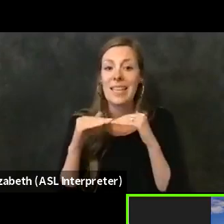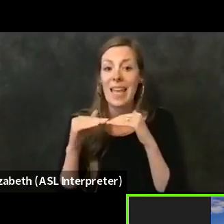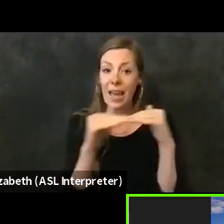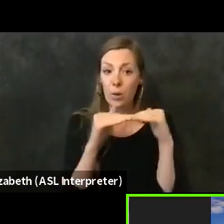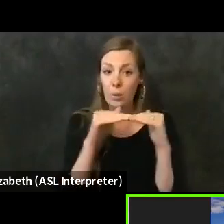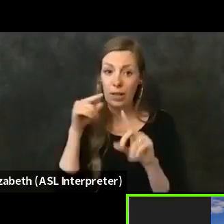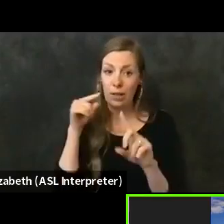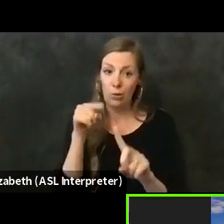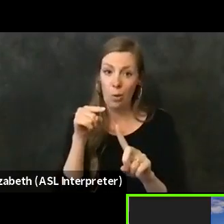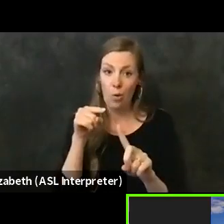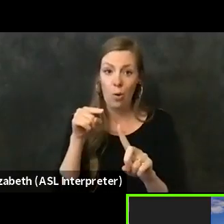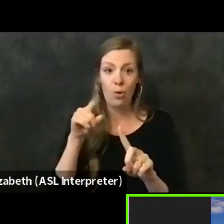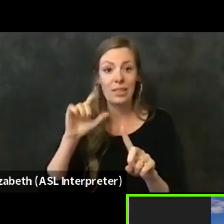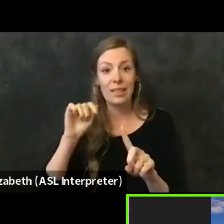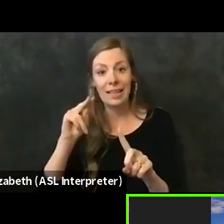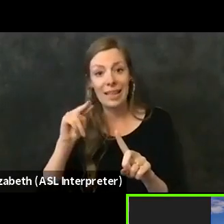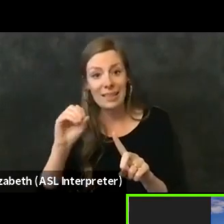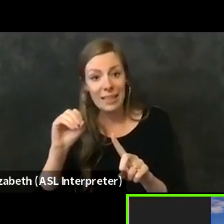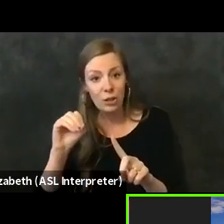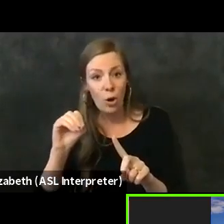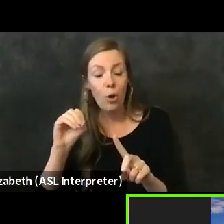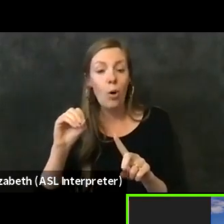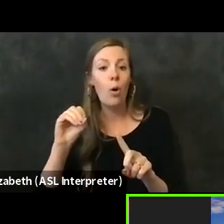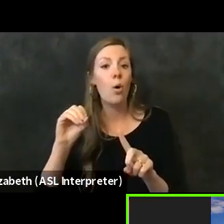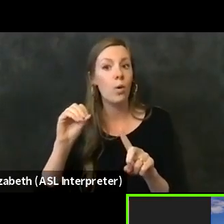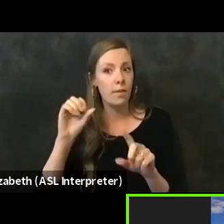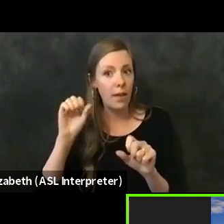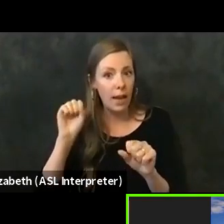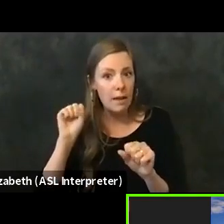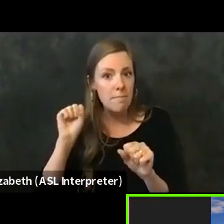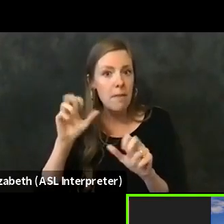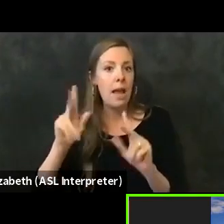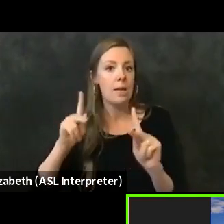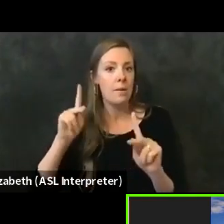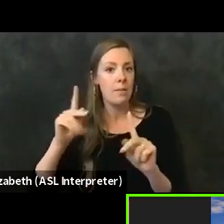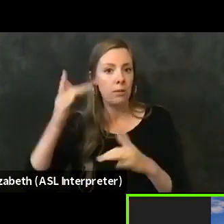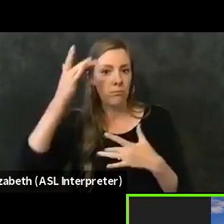Latino population, where we've had surges in our cases since the beginning of covid